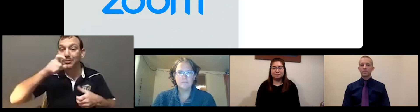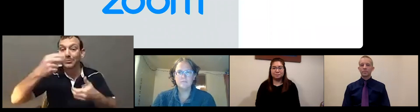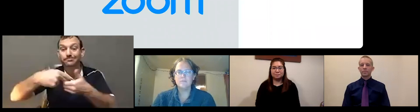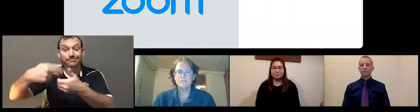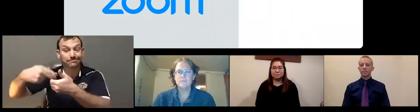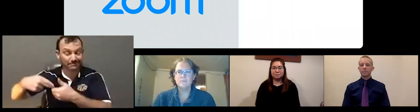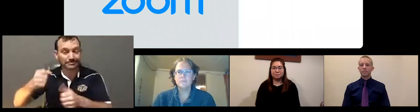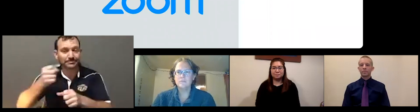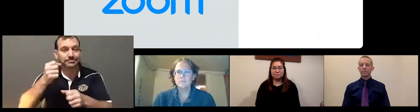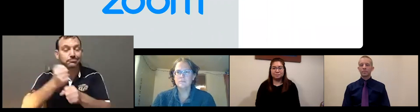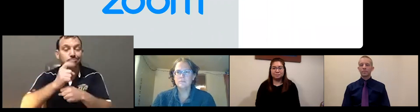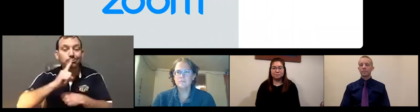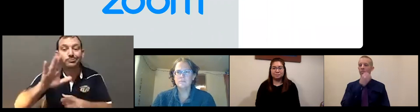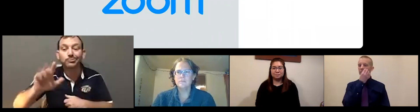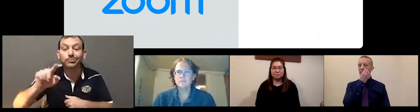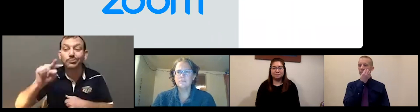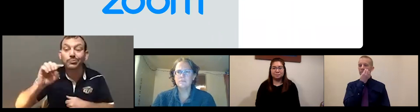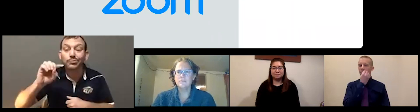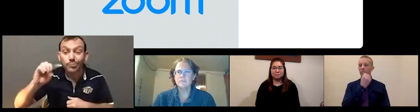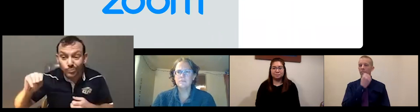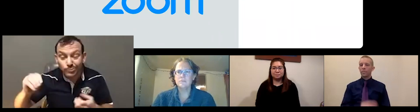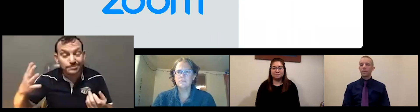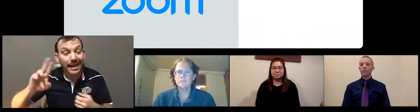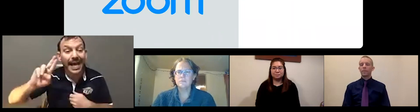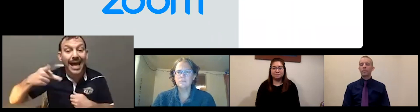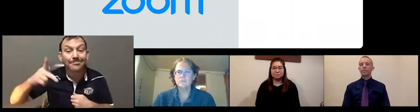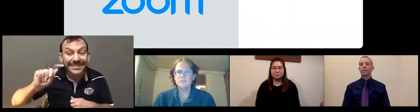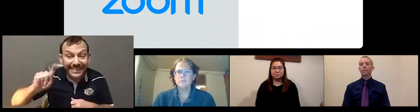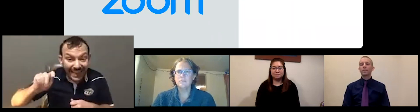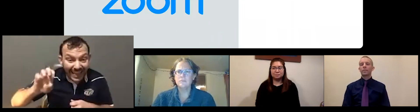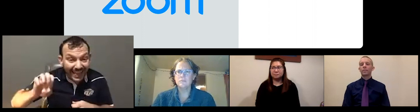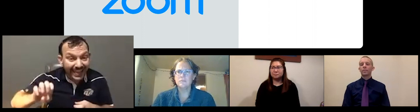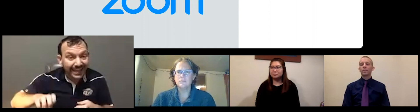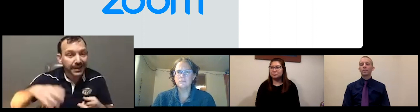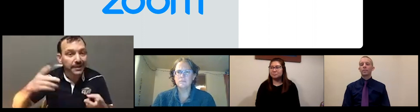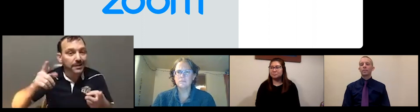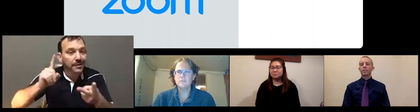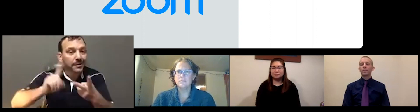First, we want to communicate with the participants we want to make sure that your Zoom program is updated